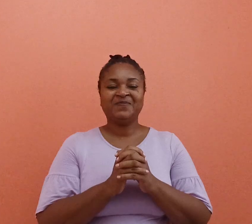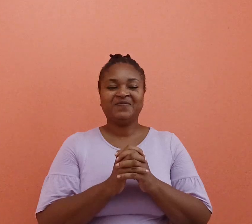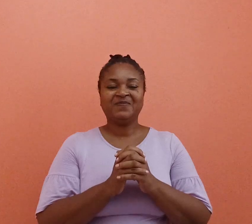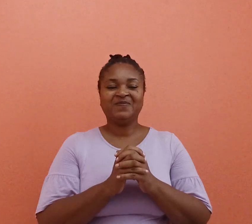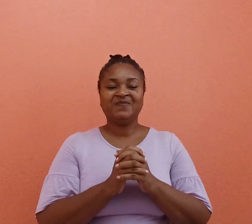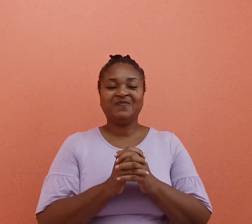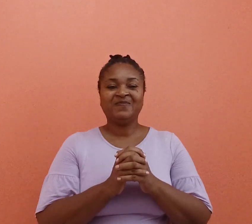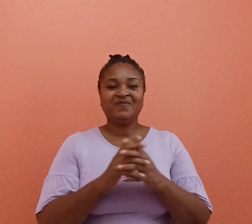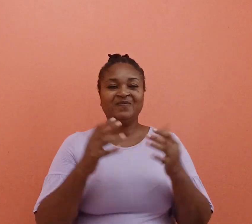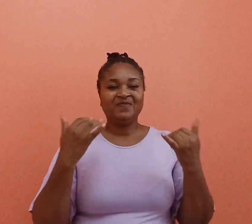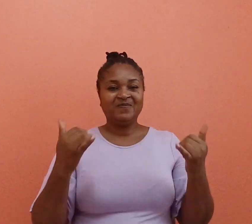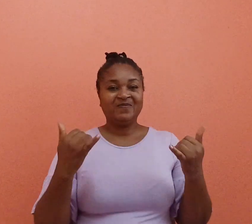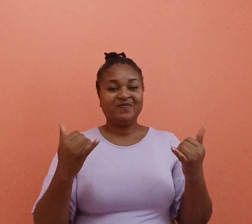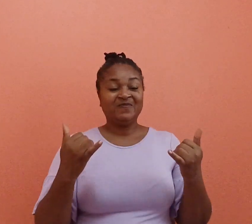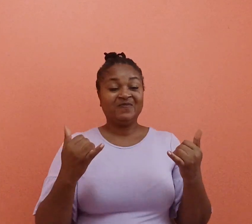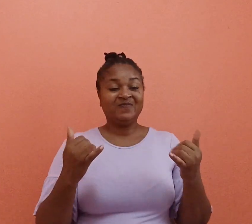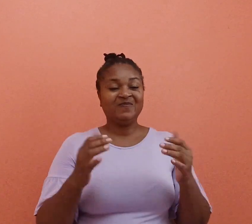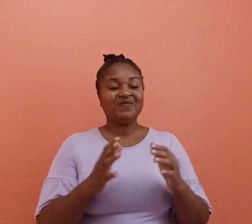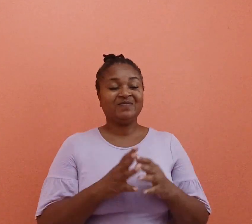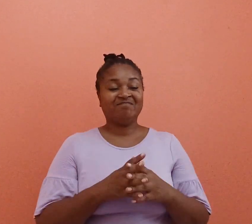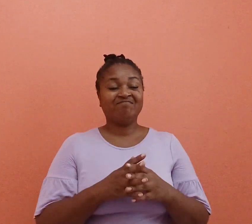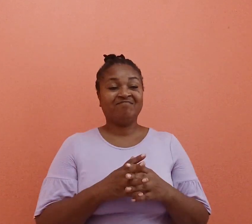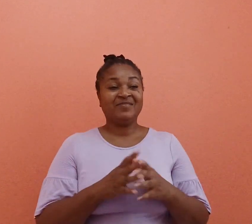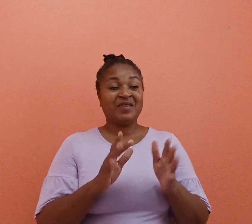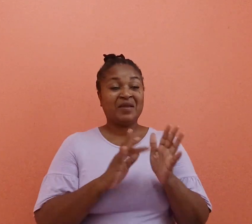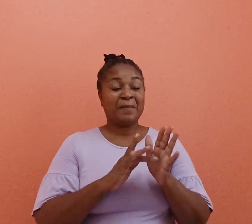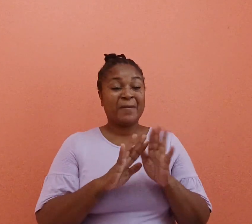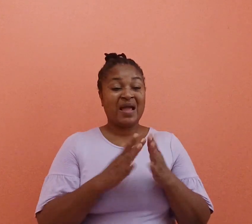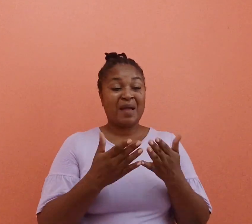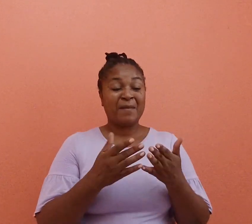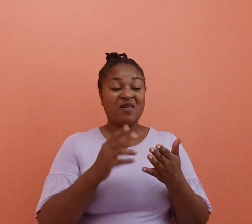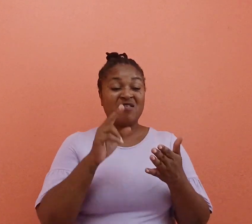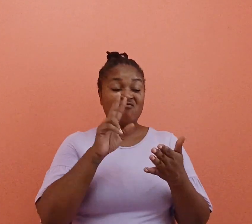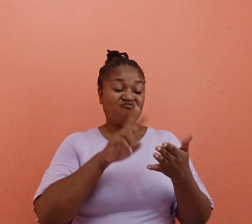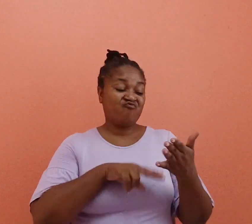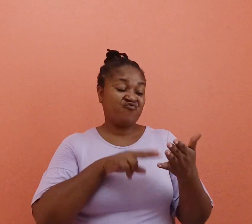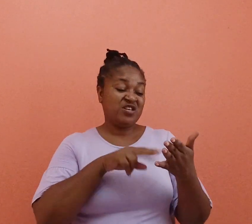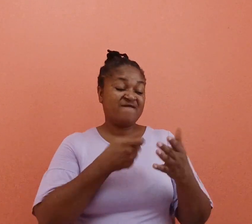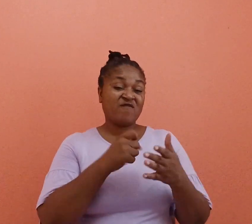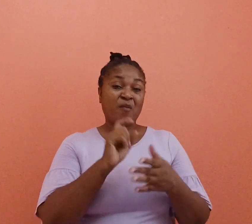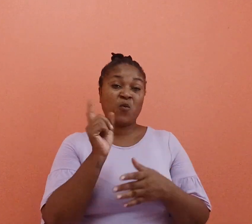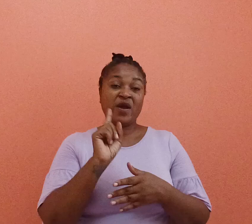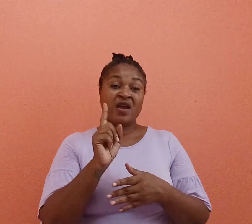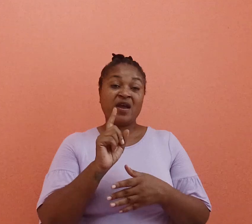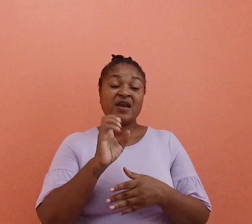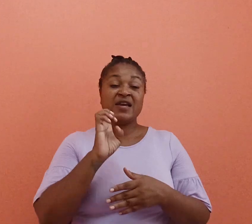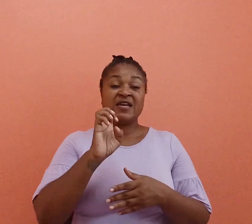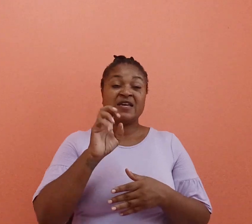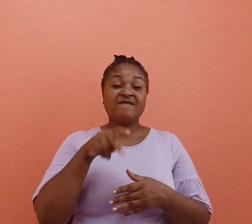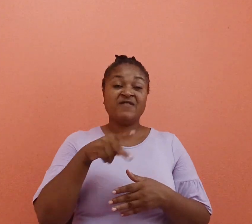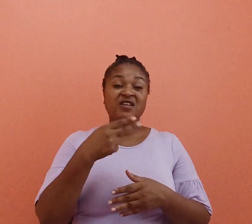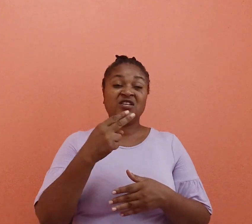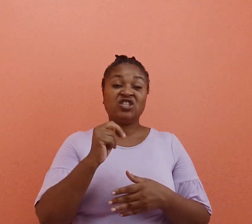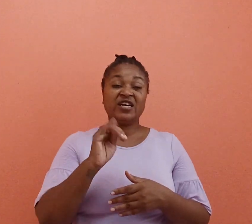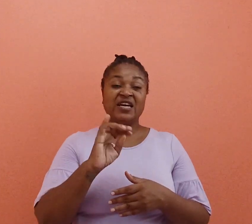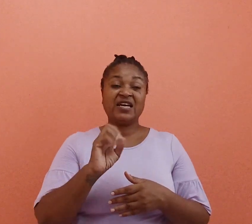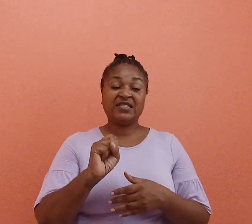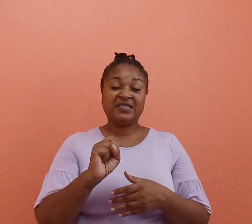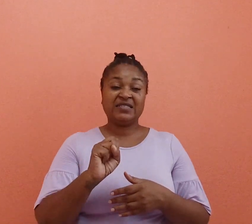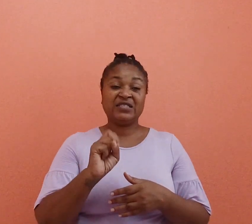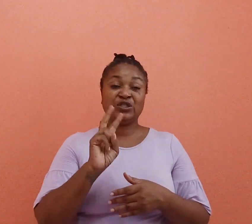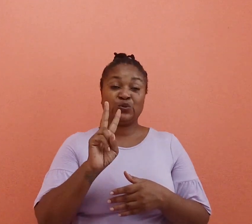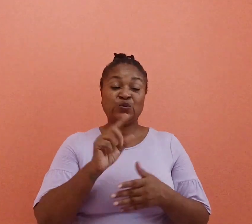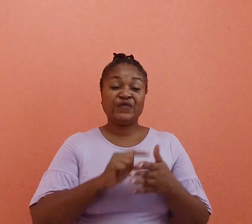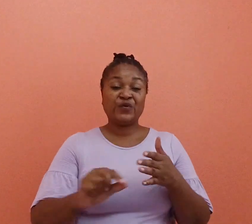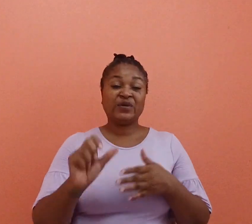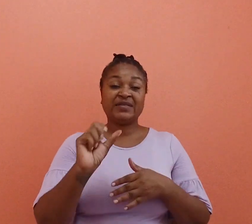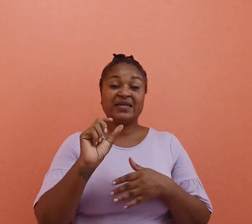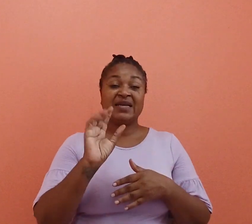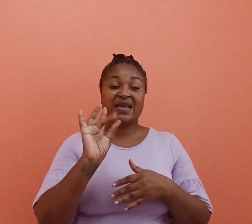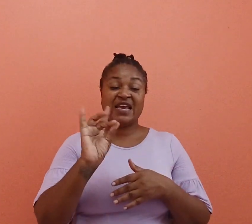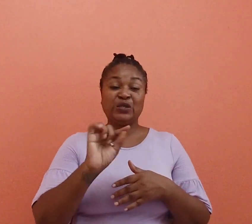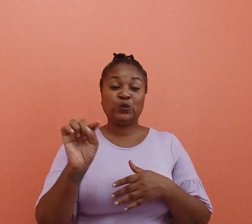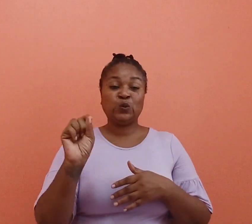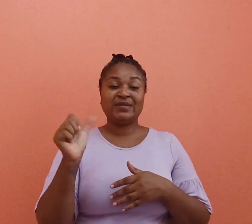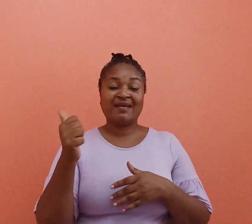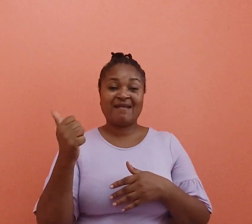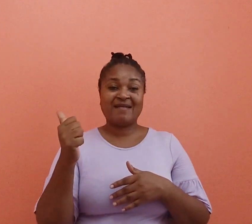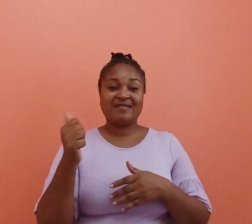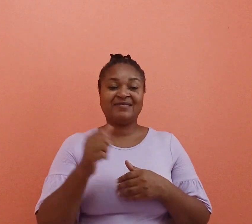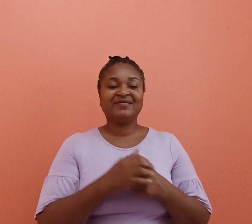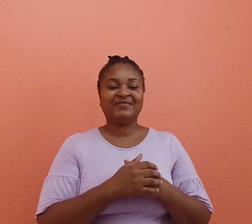Today's Bible reading comes from Ephesians 2 vers 8 to 10.